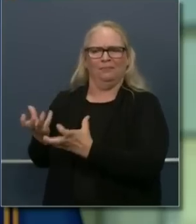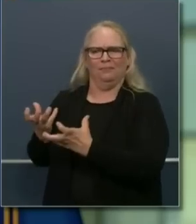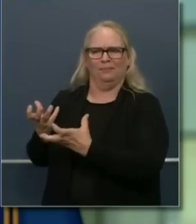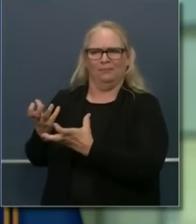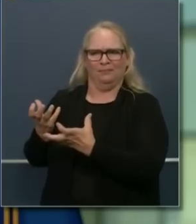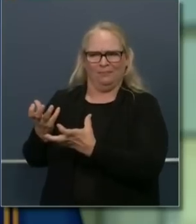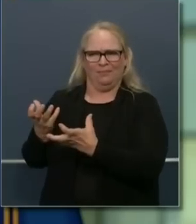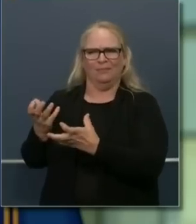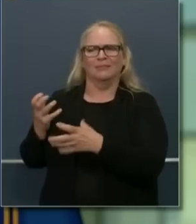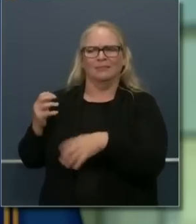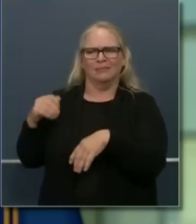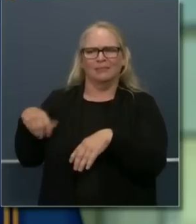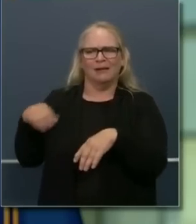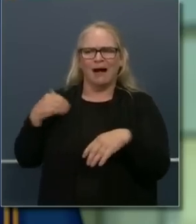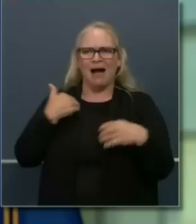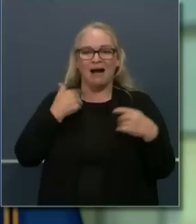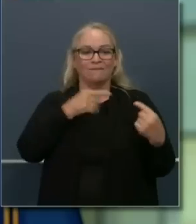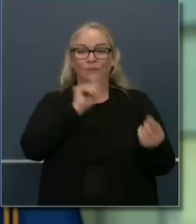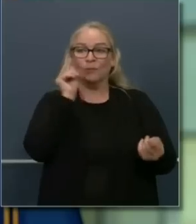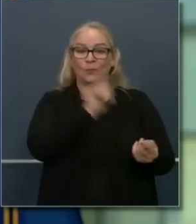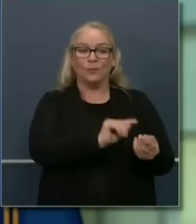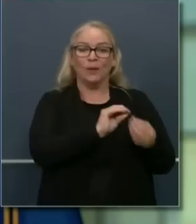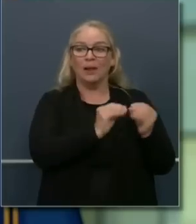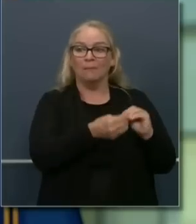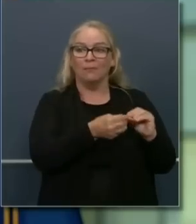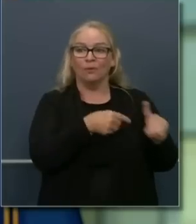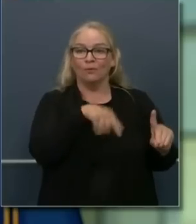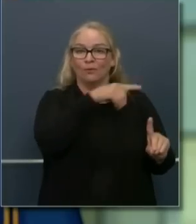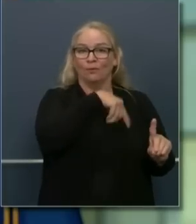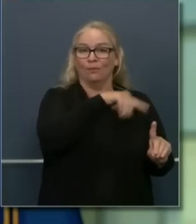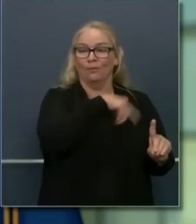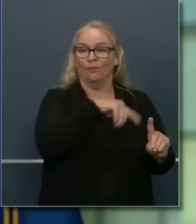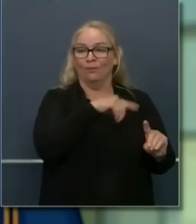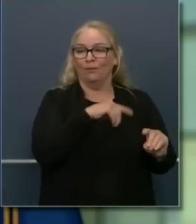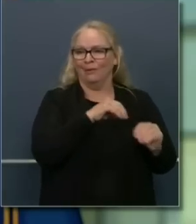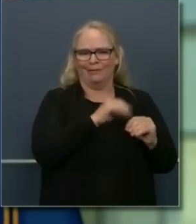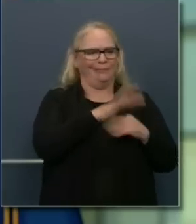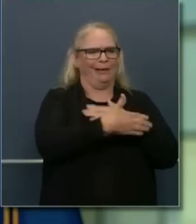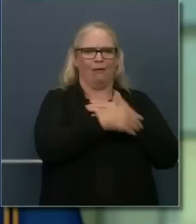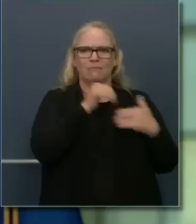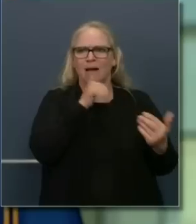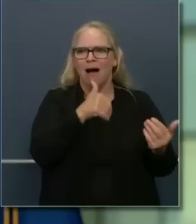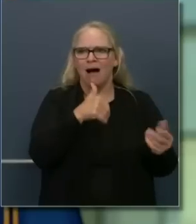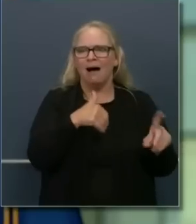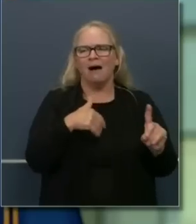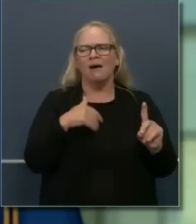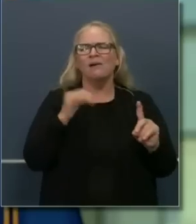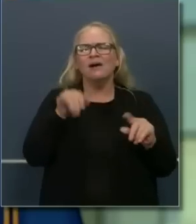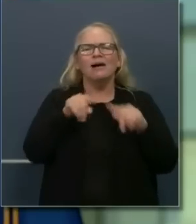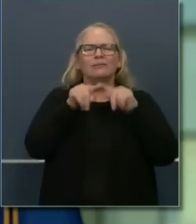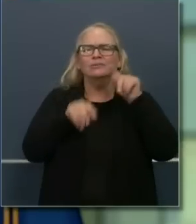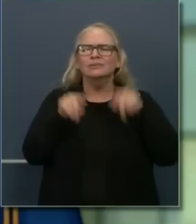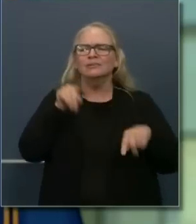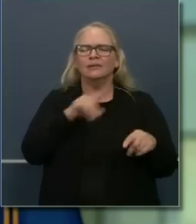UP OUR CONTACT TRACING PROGRAM THAT WE AT THAT TIME HAD A LOWER NUMBER OF CASES BEING -- YOU'VE BEEN WATCHING GOVERNOR NEWSOM'S CORONAVIRUS